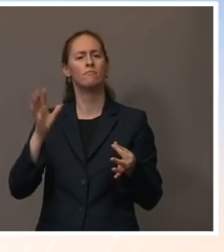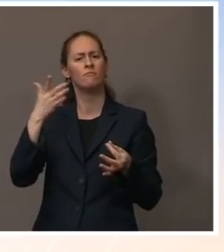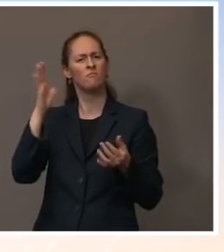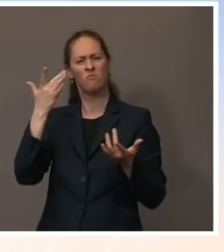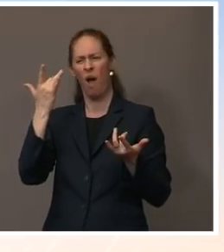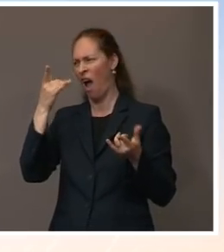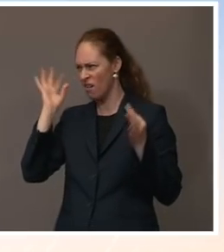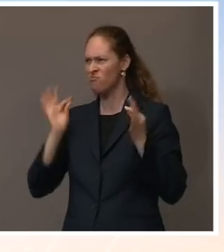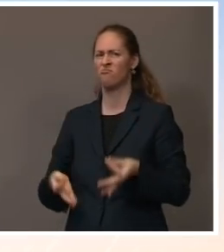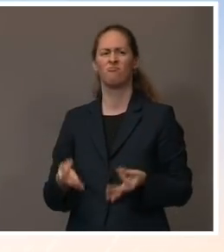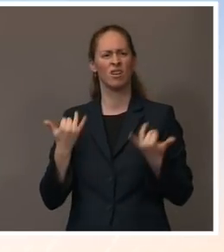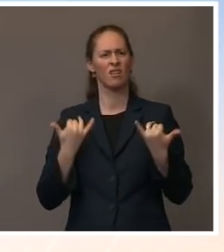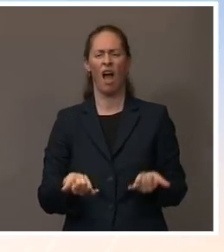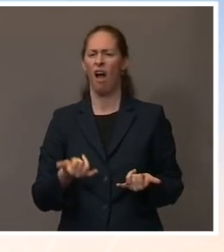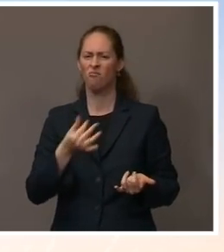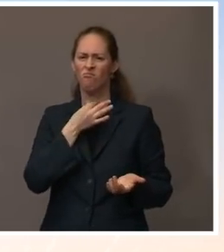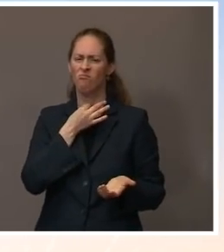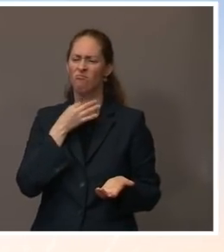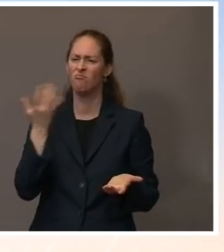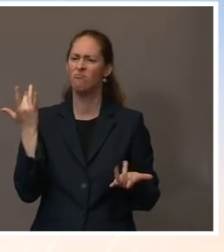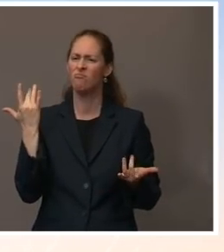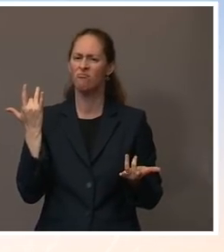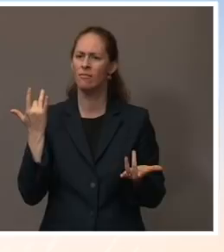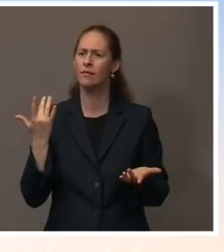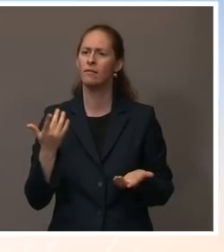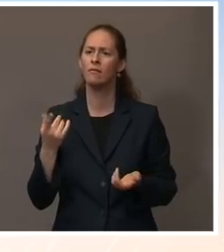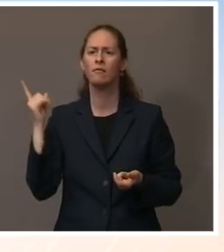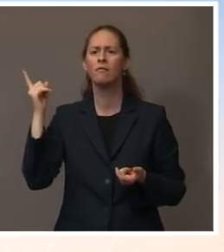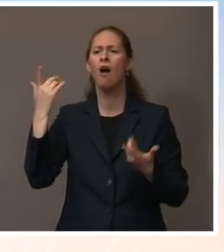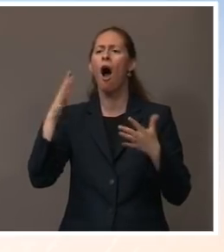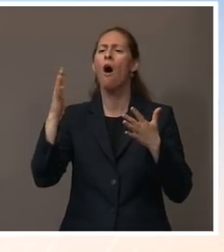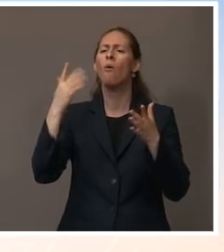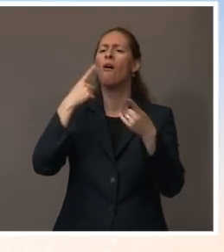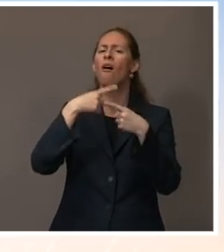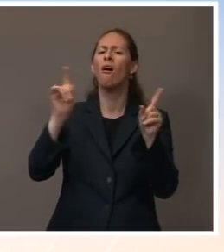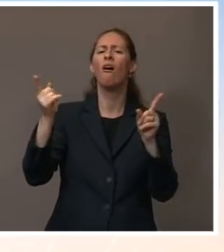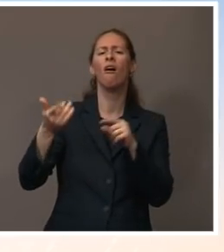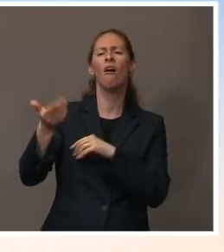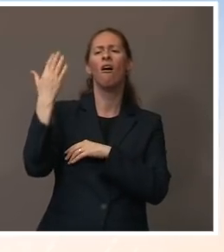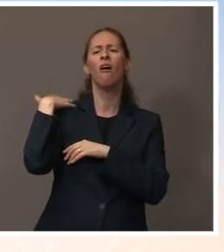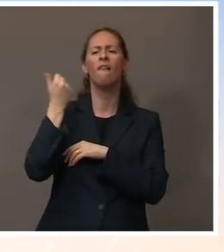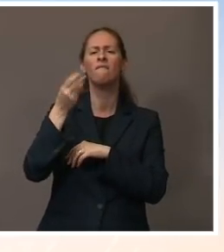over the past several months on gun violence, on putting in place gun safety measures. He's made --